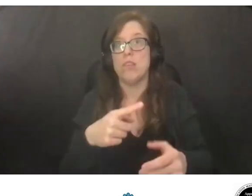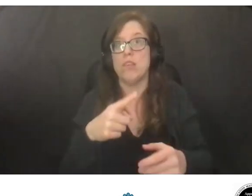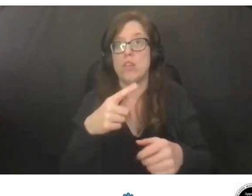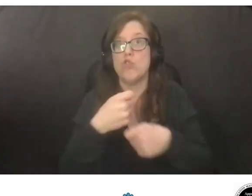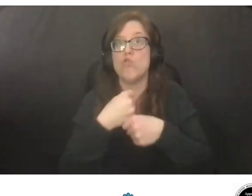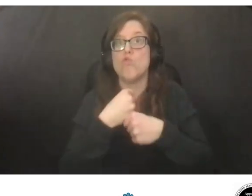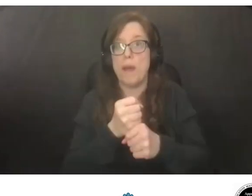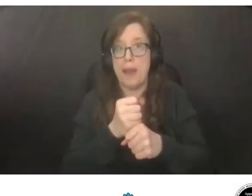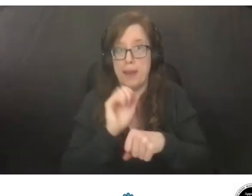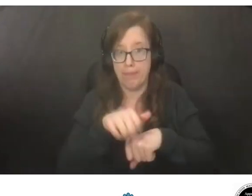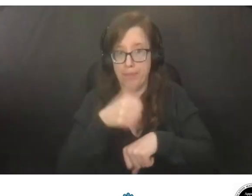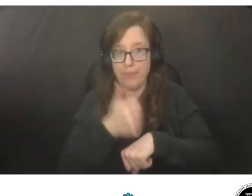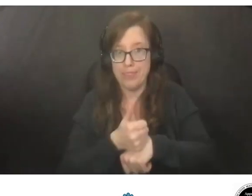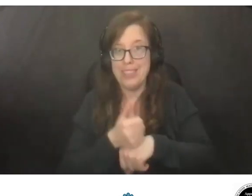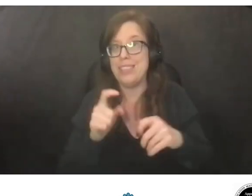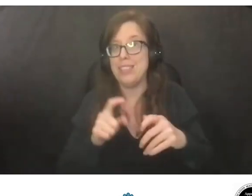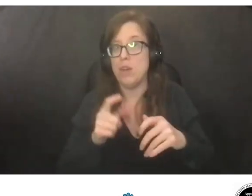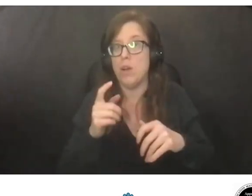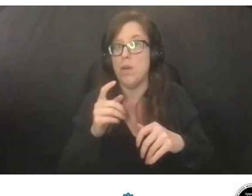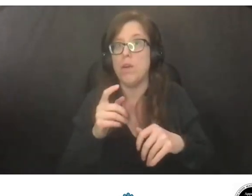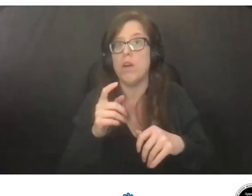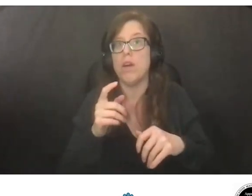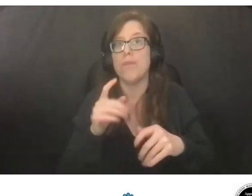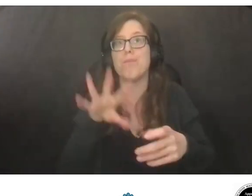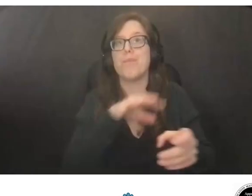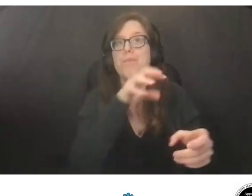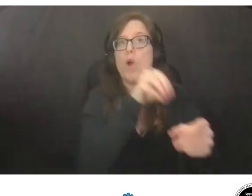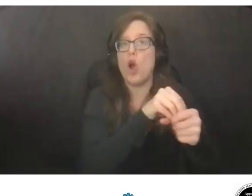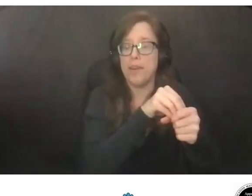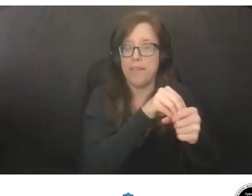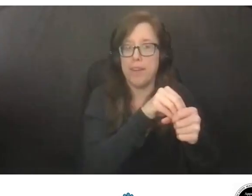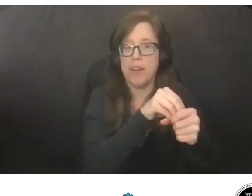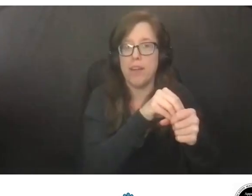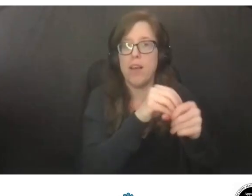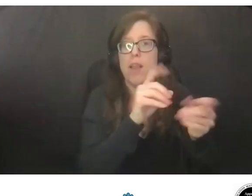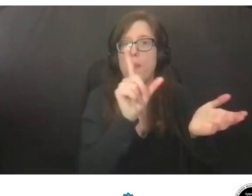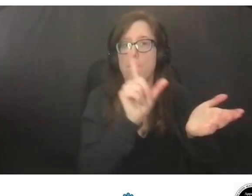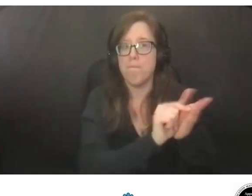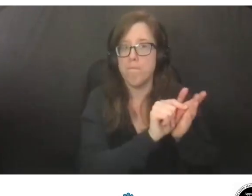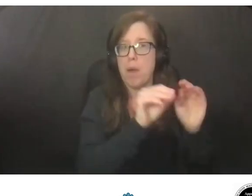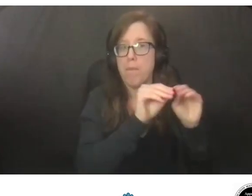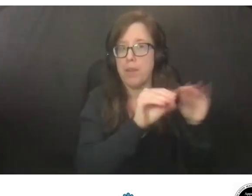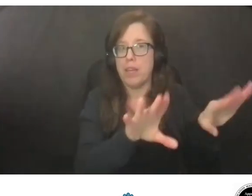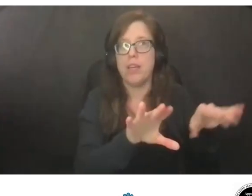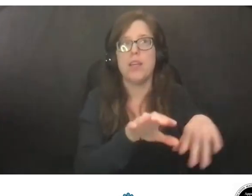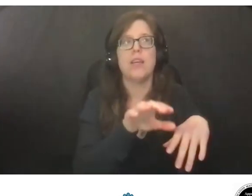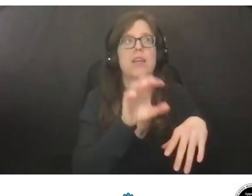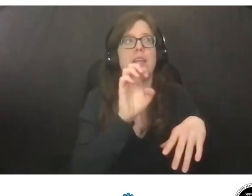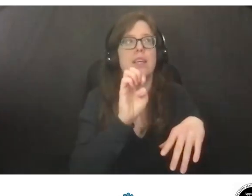was created initially as a part of the publication, Essential Tools of the Trade